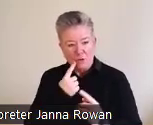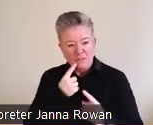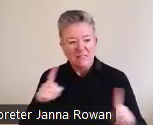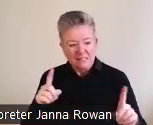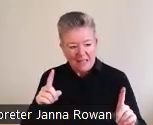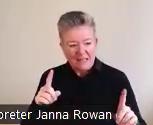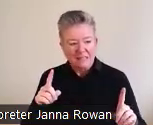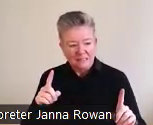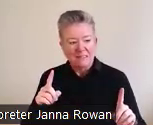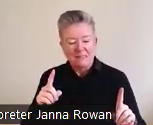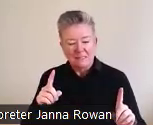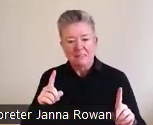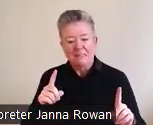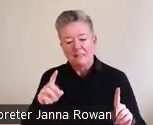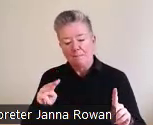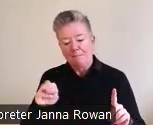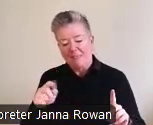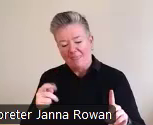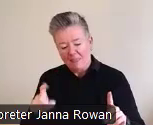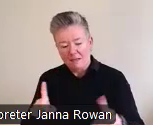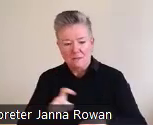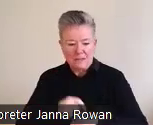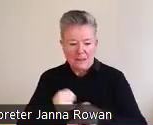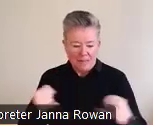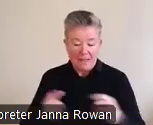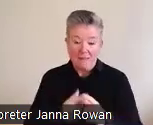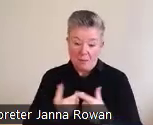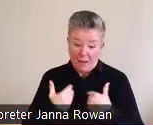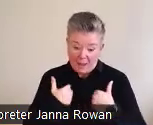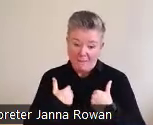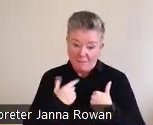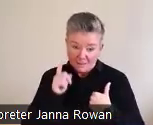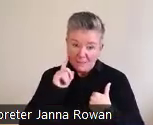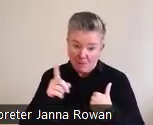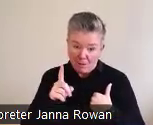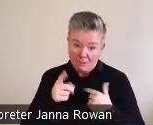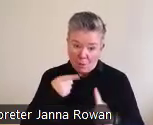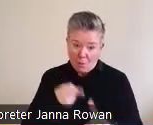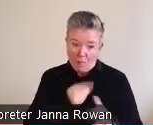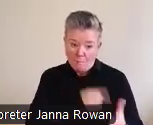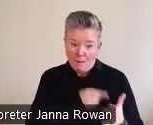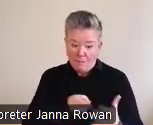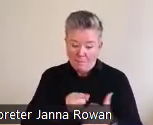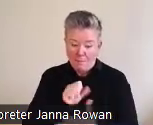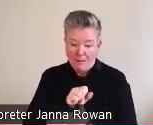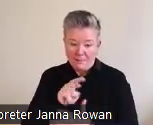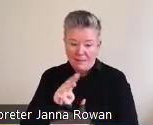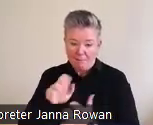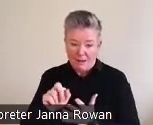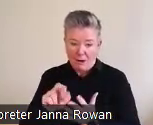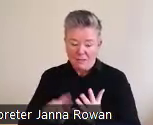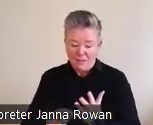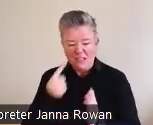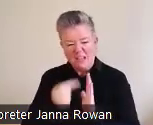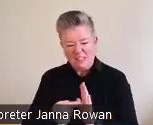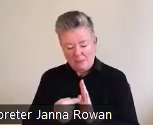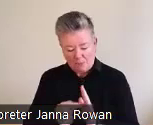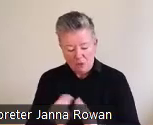a method, and a timeline, then we have ourselves a SMART goal. So for example, using